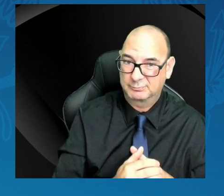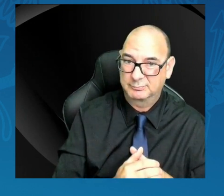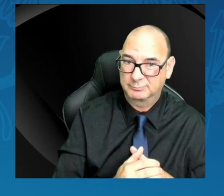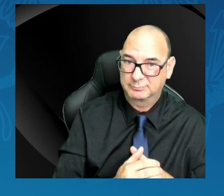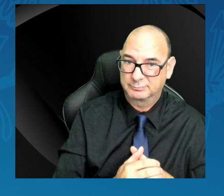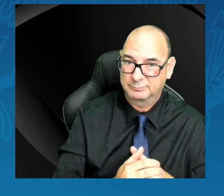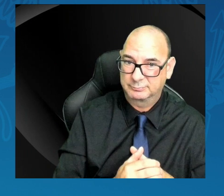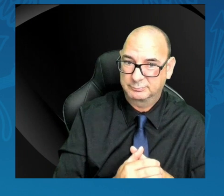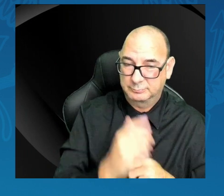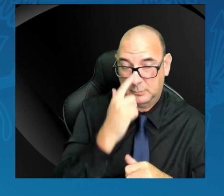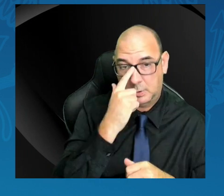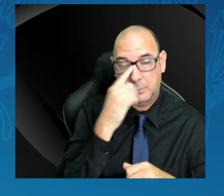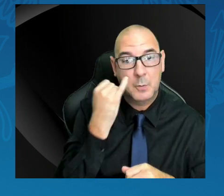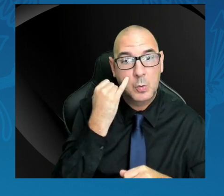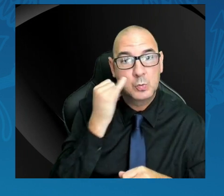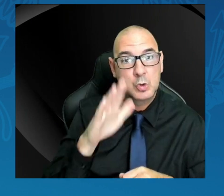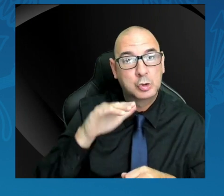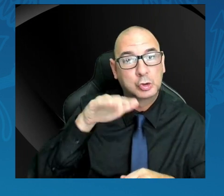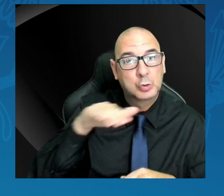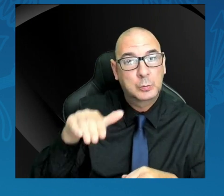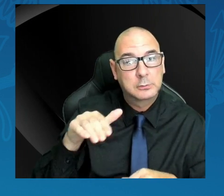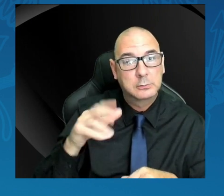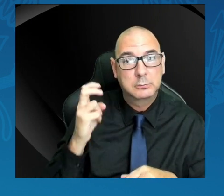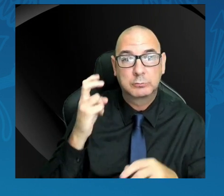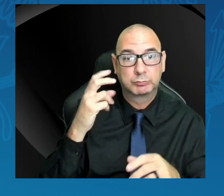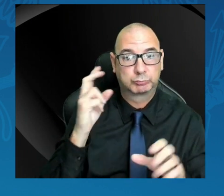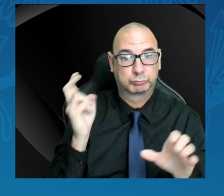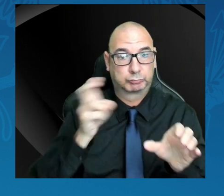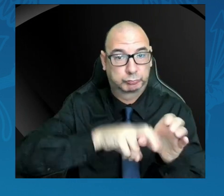from the first day of kindergarten to high school graduation.